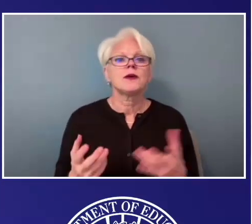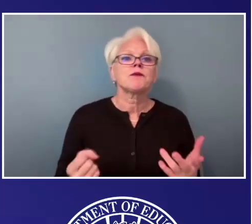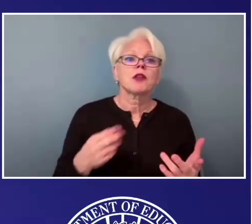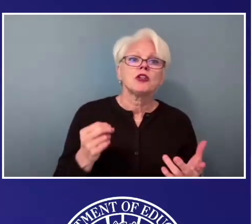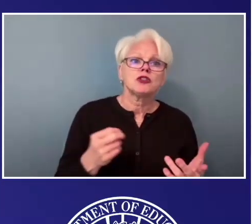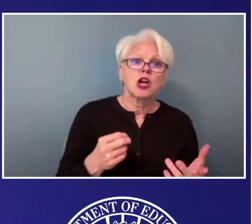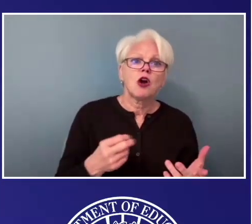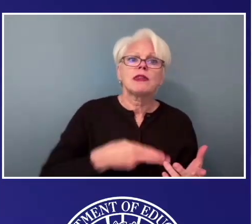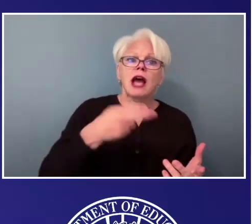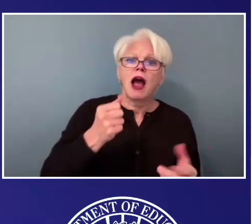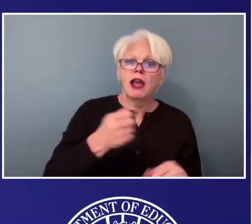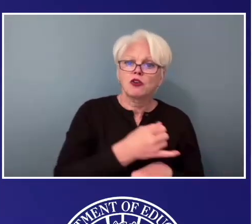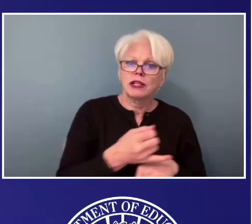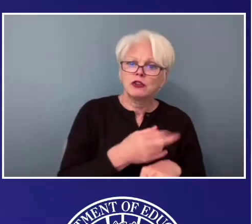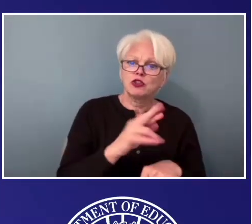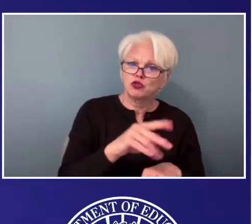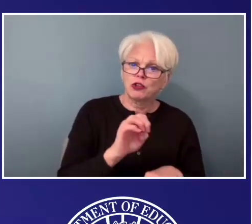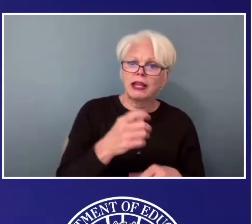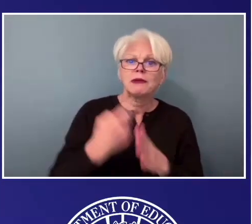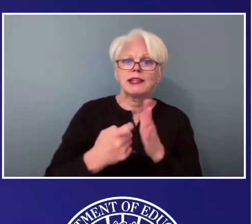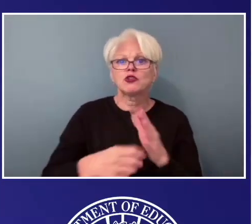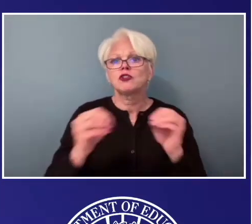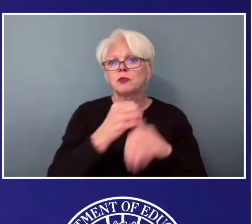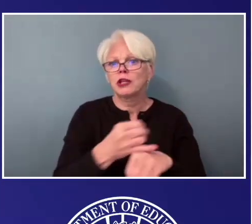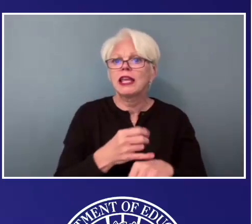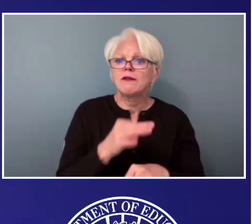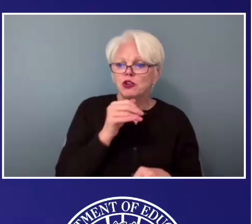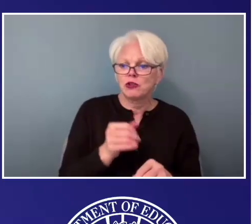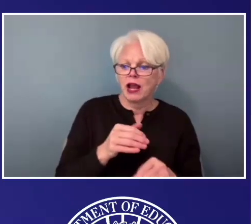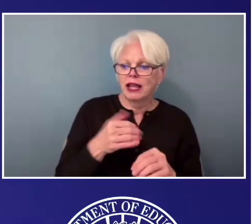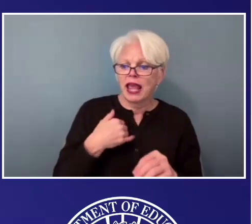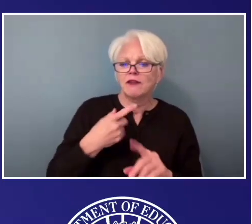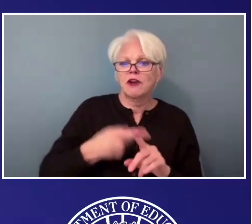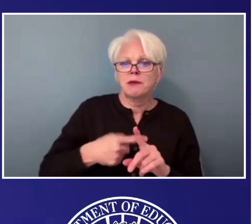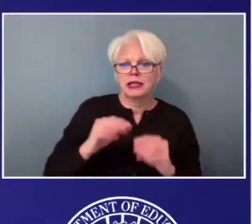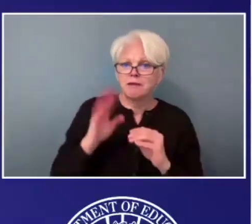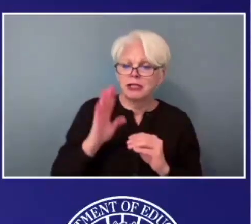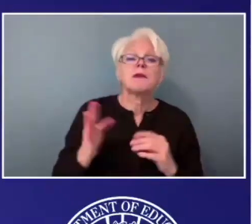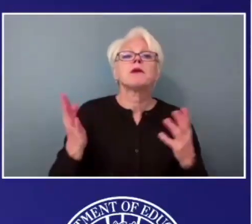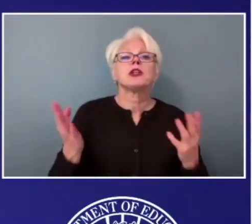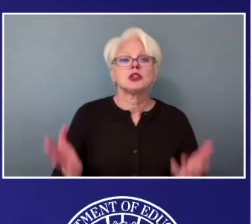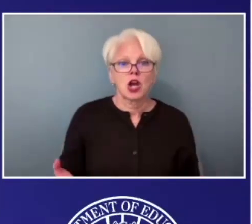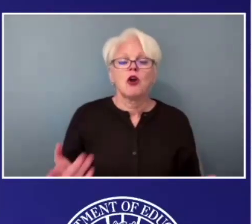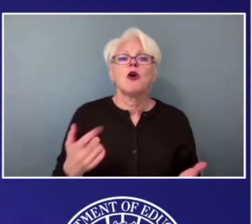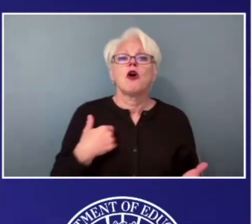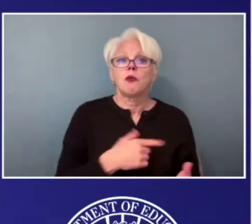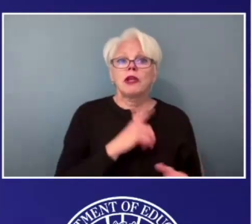interest rate, the more interest you get charged with when you don't have that monthly minimum. And so what we ended up doing is really making it difficult for